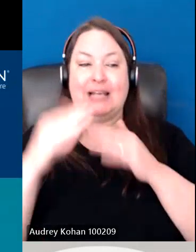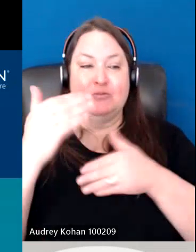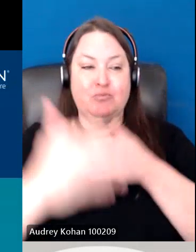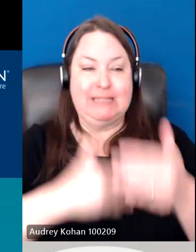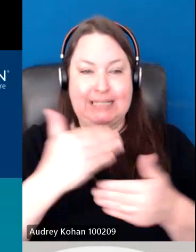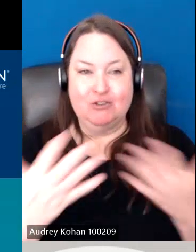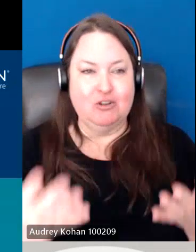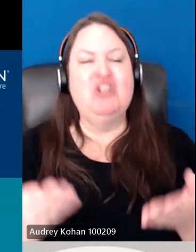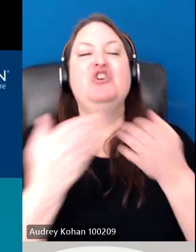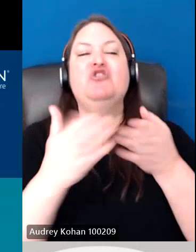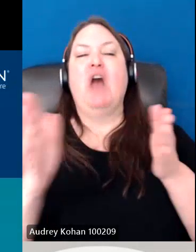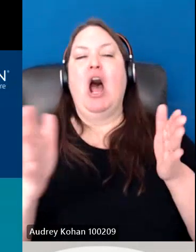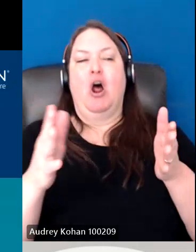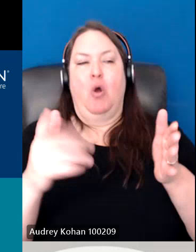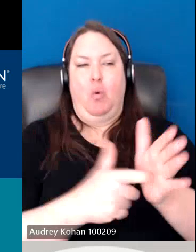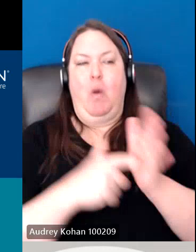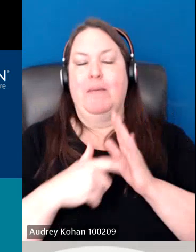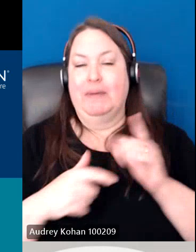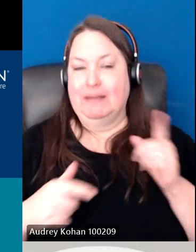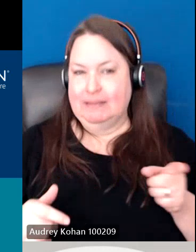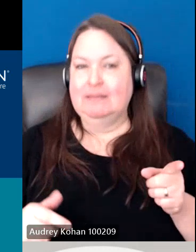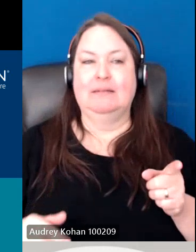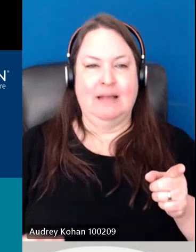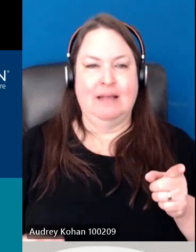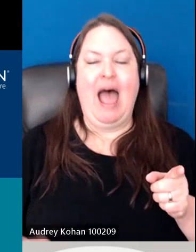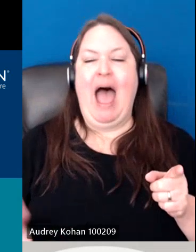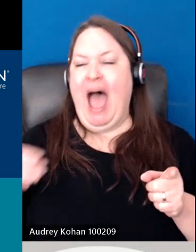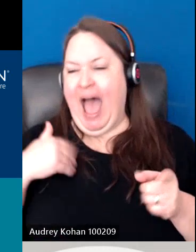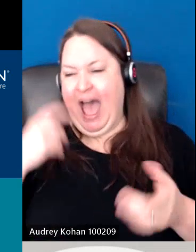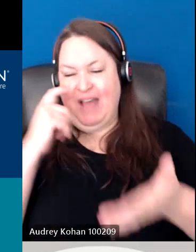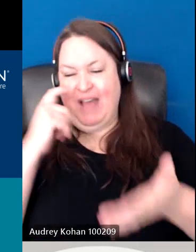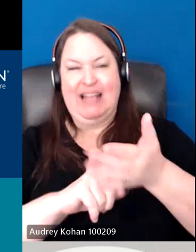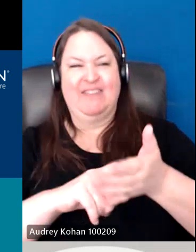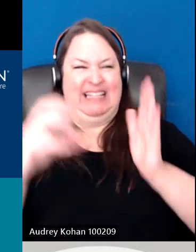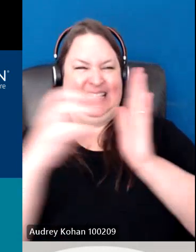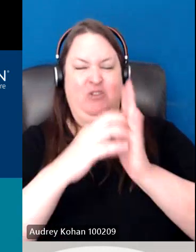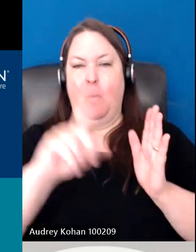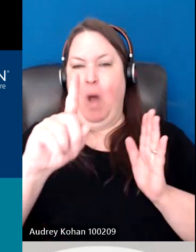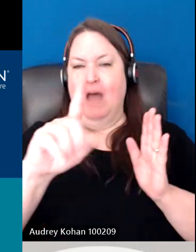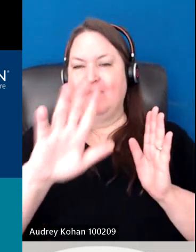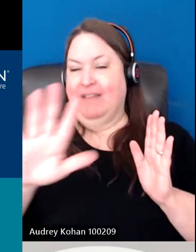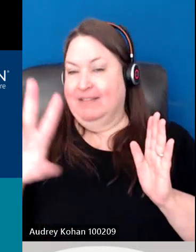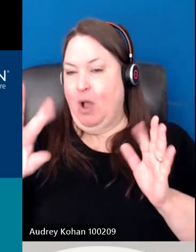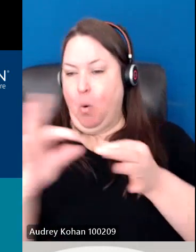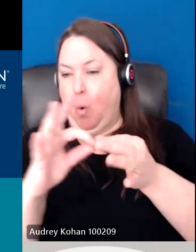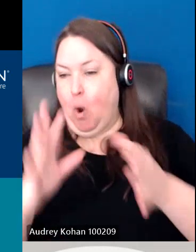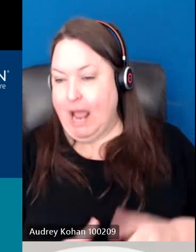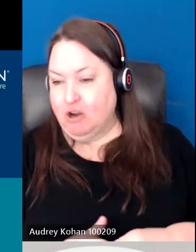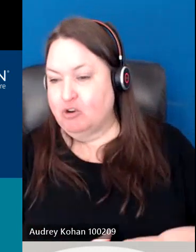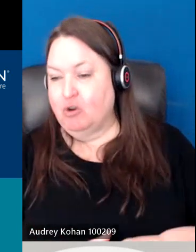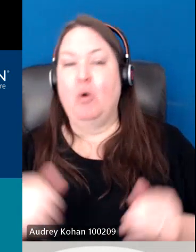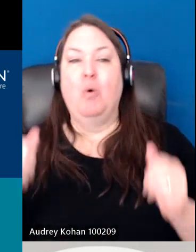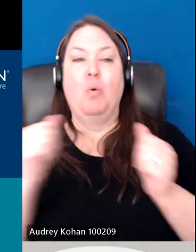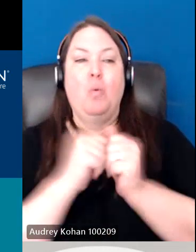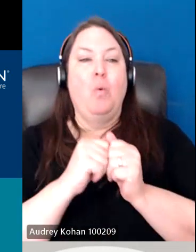requirements is again have a identified section 1557 coordinator with contact details and you do